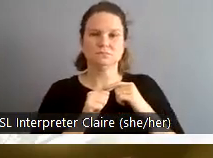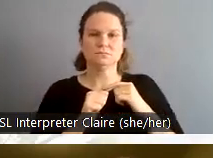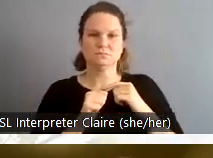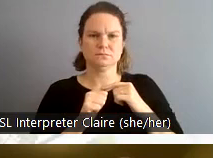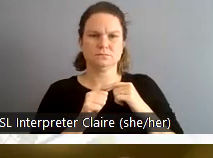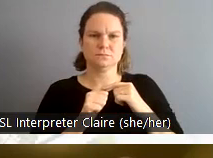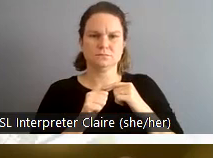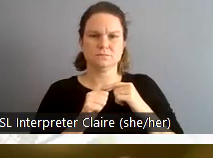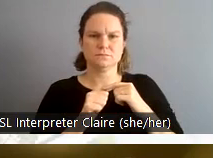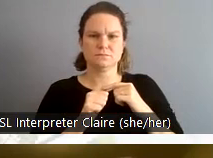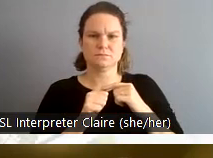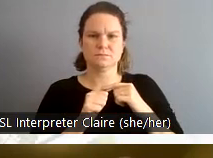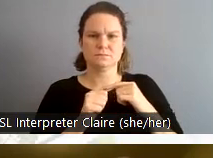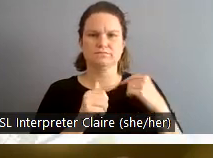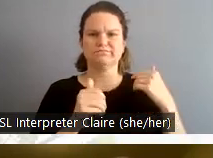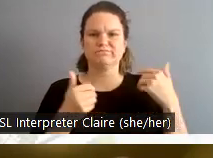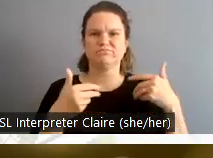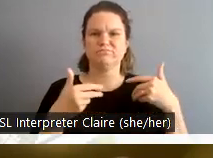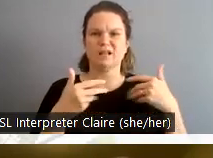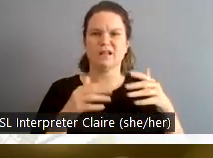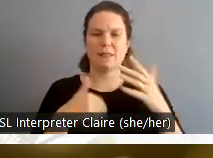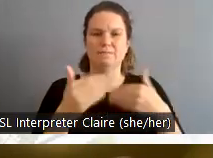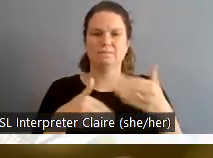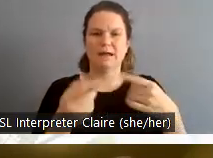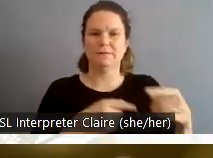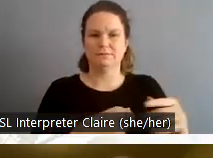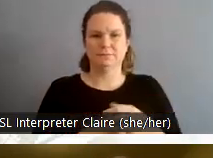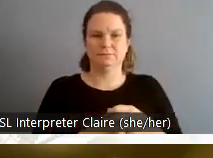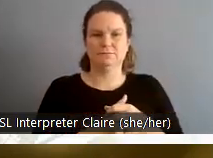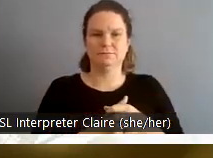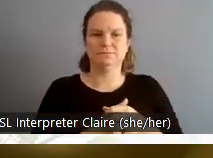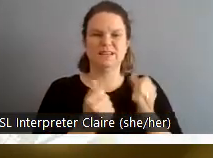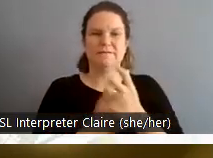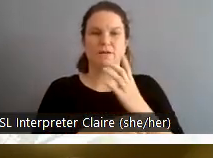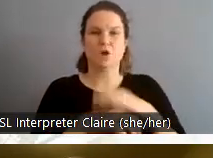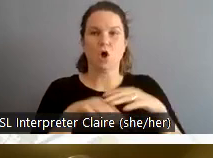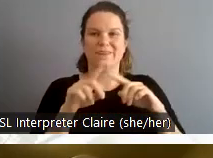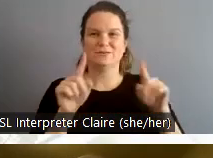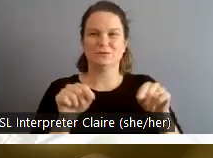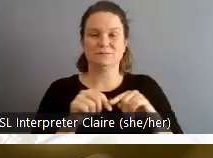animations were just going to come up, so just toggle through and we'll get everything on the screen.